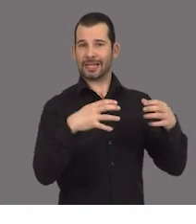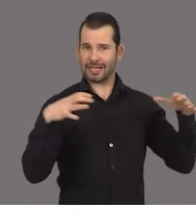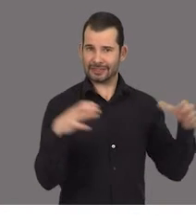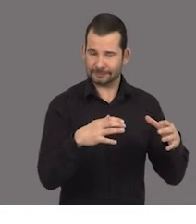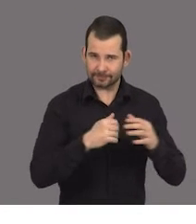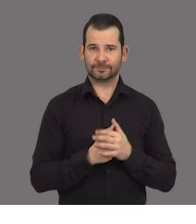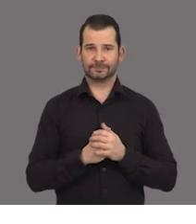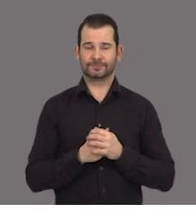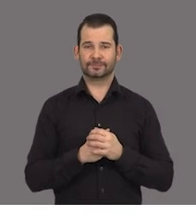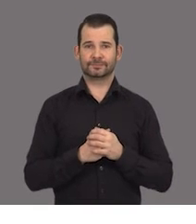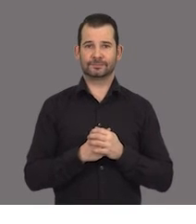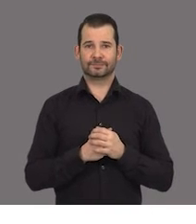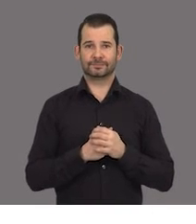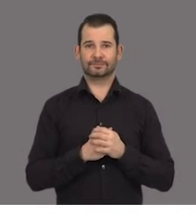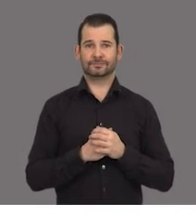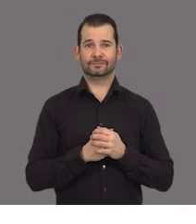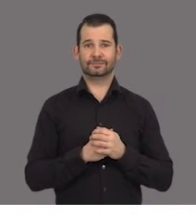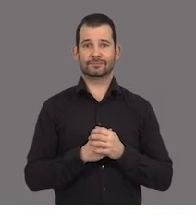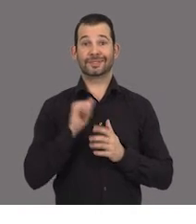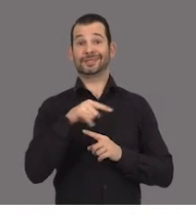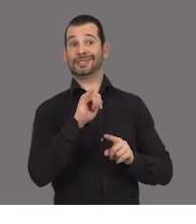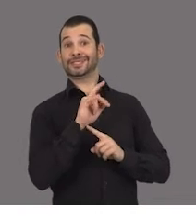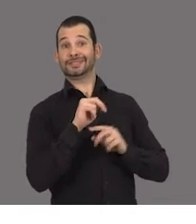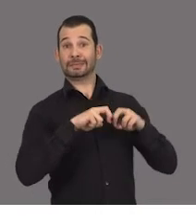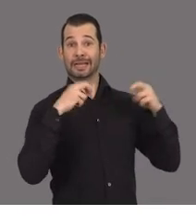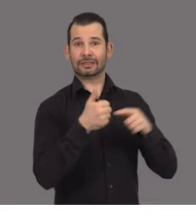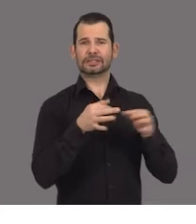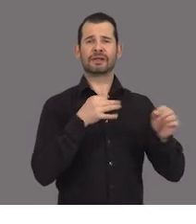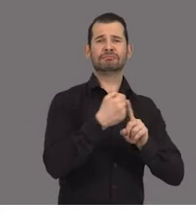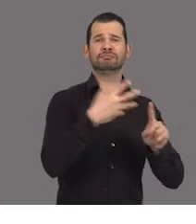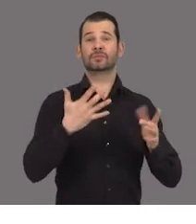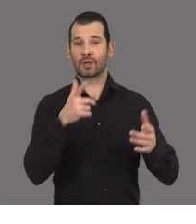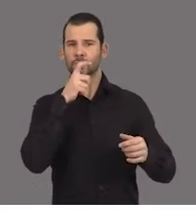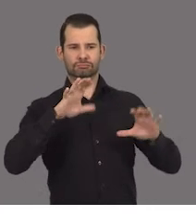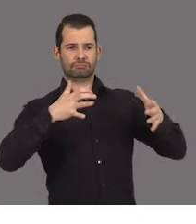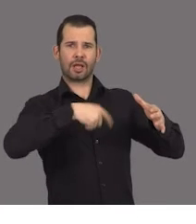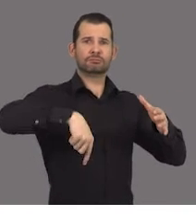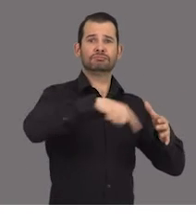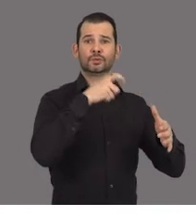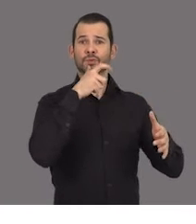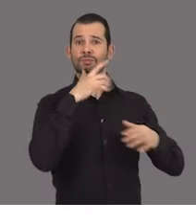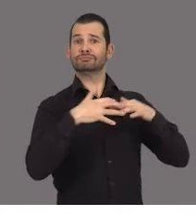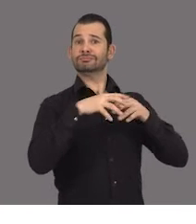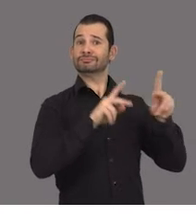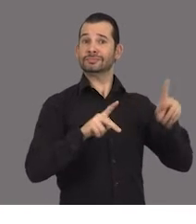An Indian band is defined as a body of Indians for whose collective use and